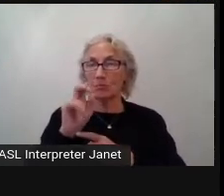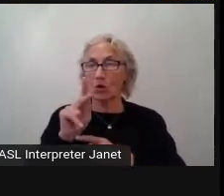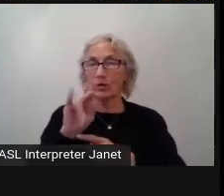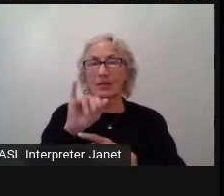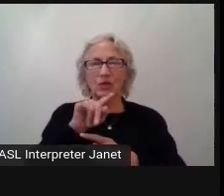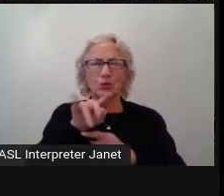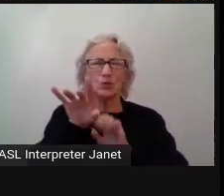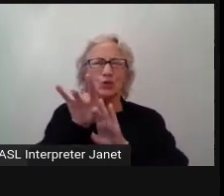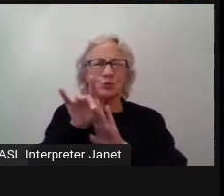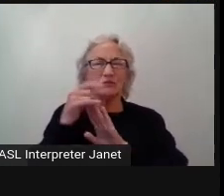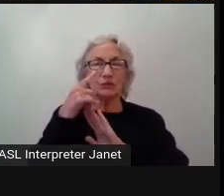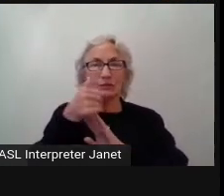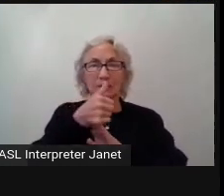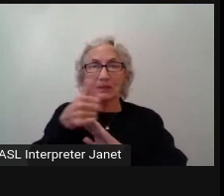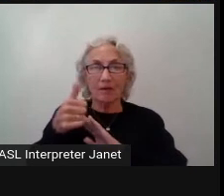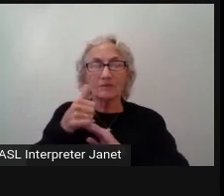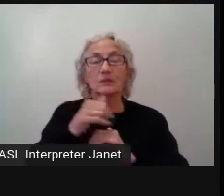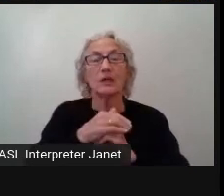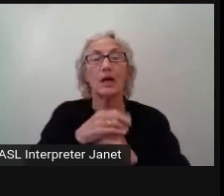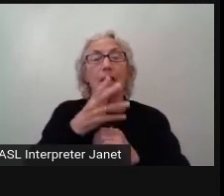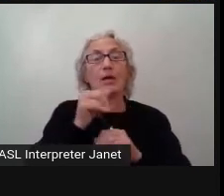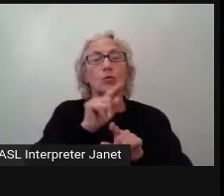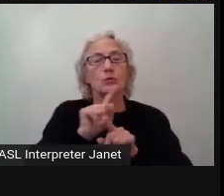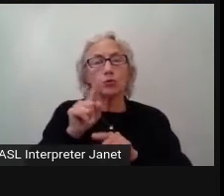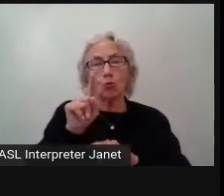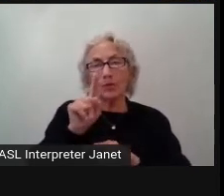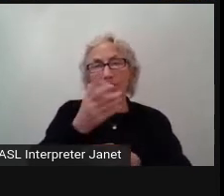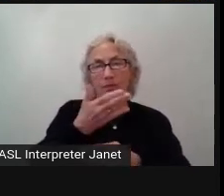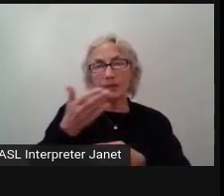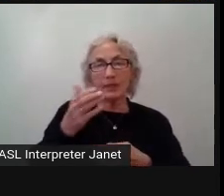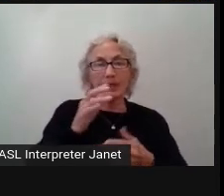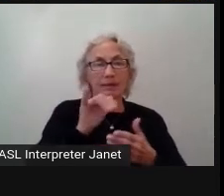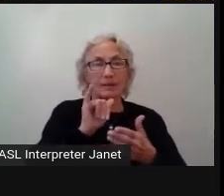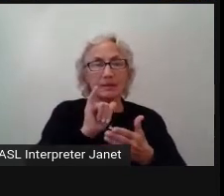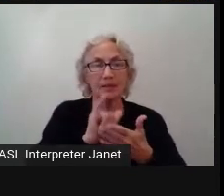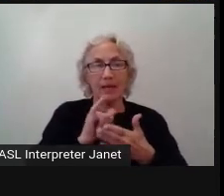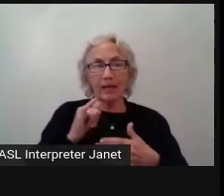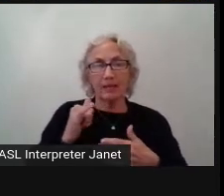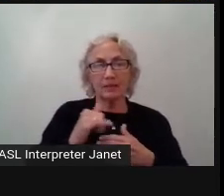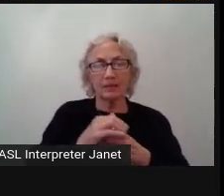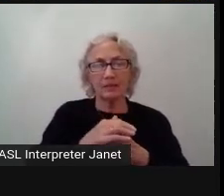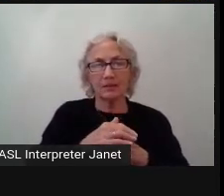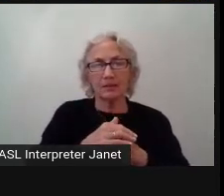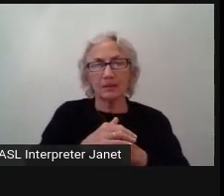Also, one thing that is funny, we packed Joomla 4 with an overlay.